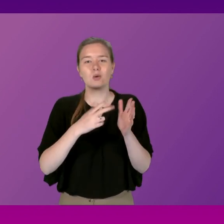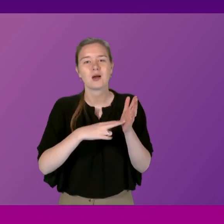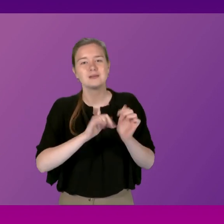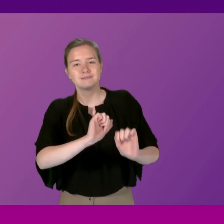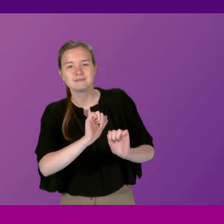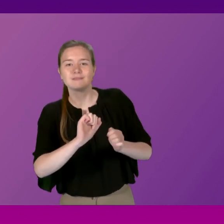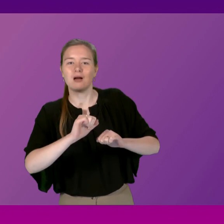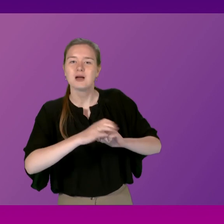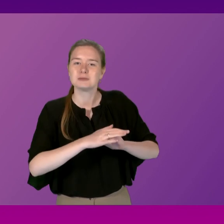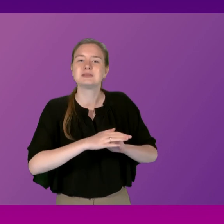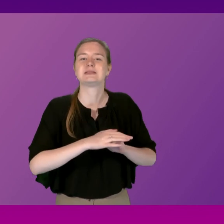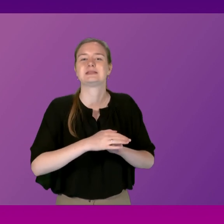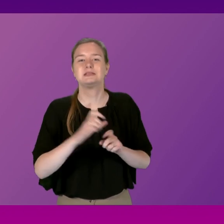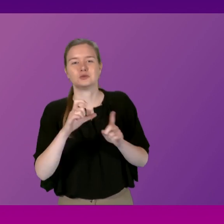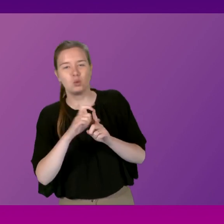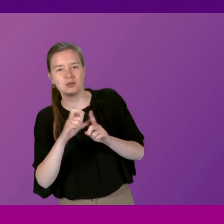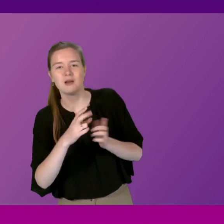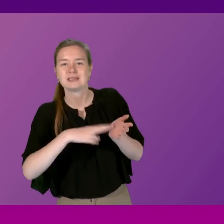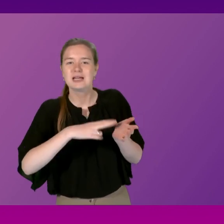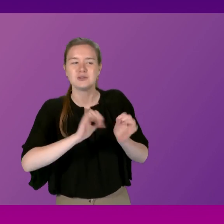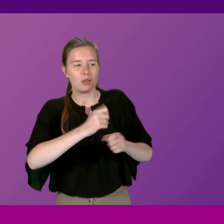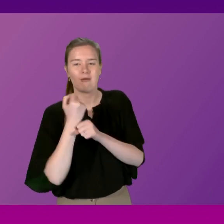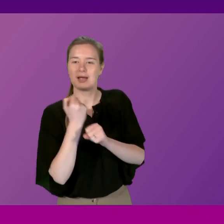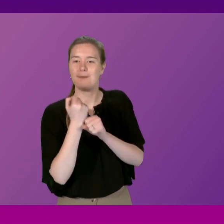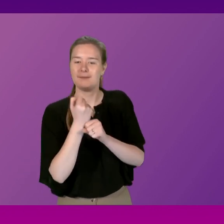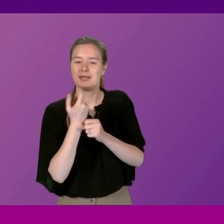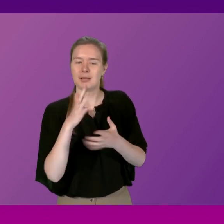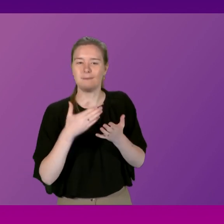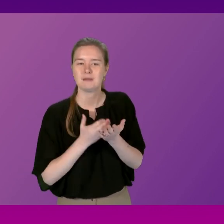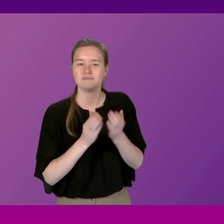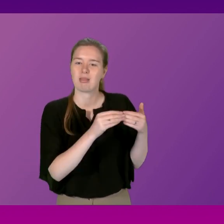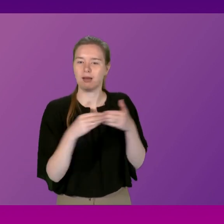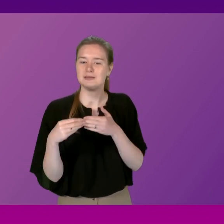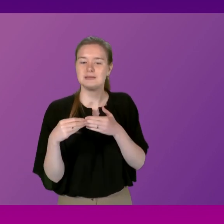Campbell Duke, and her daughter, Natasha Hamilton, for the campaign that they have led to see